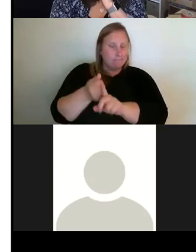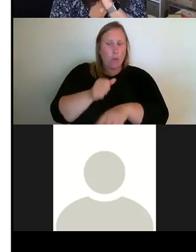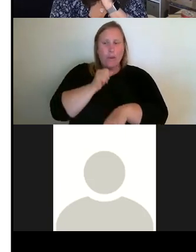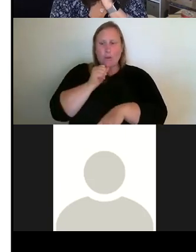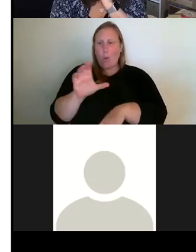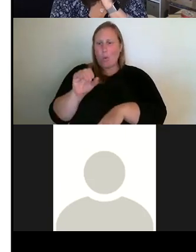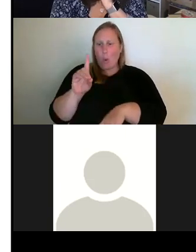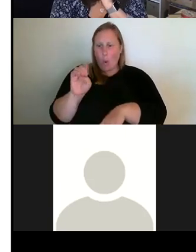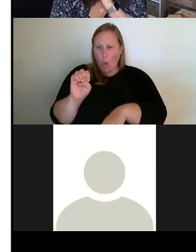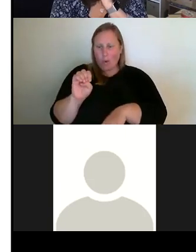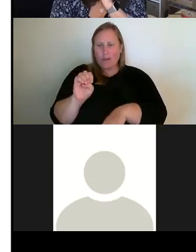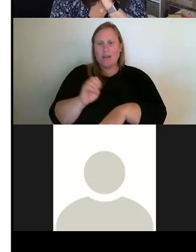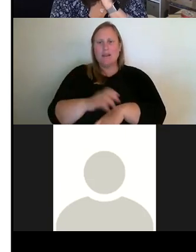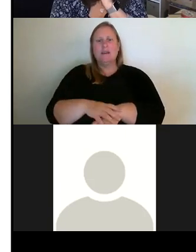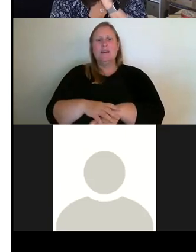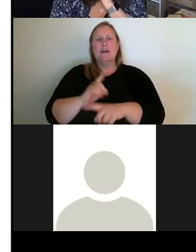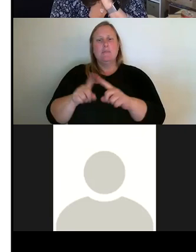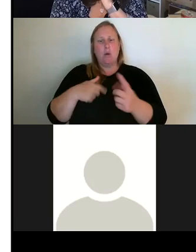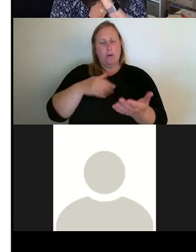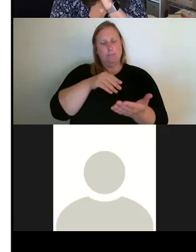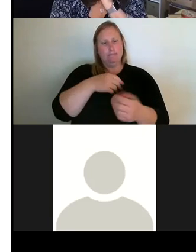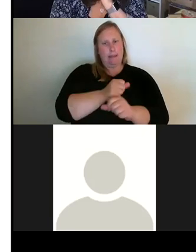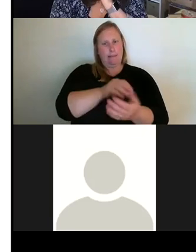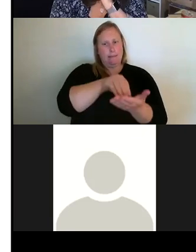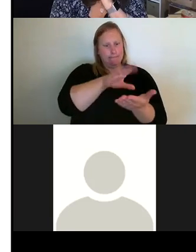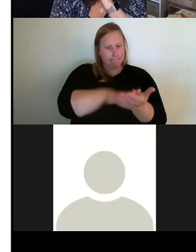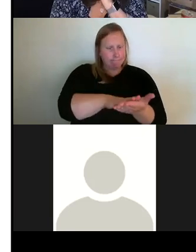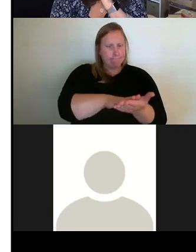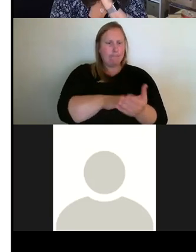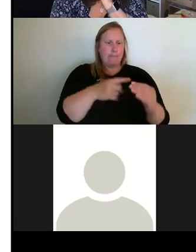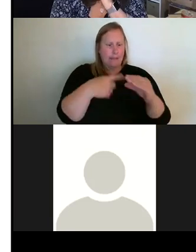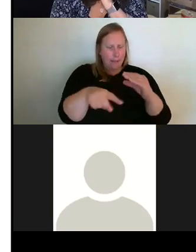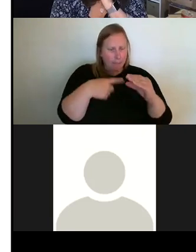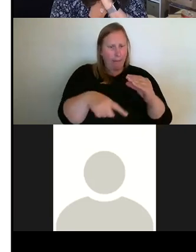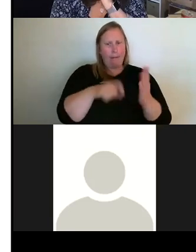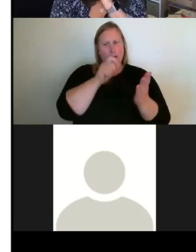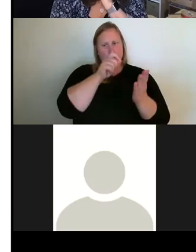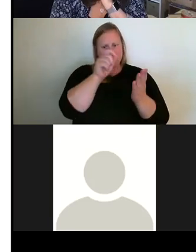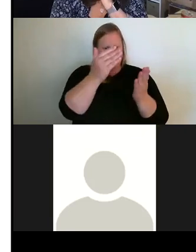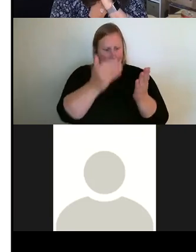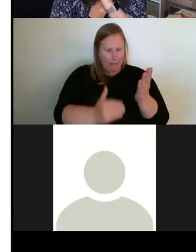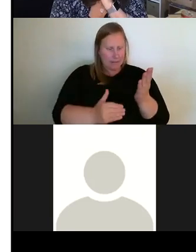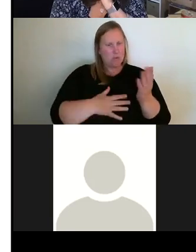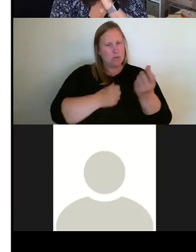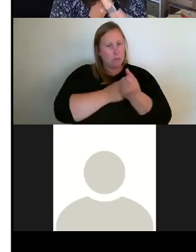But even if we are making documents and emails and check lists and supporting training materials, all of